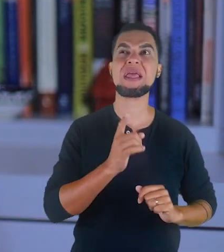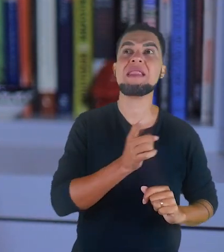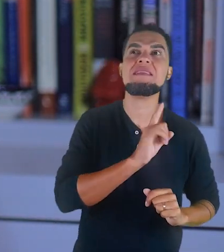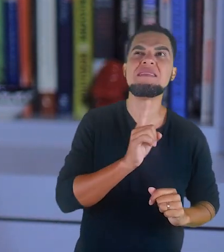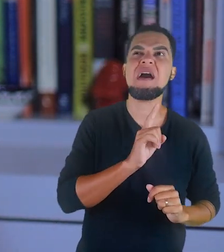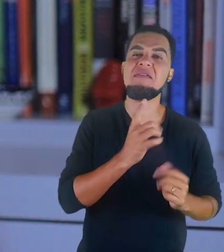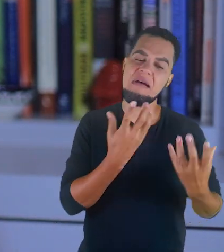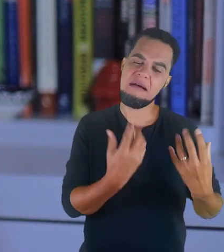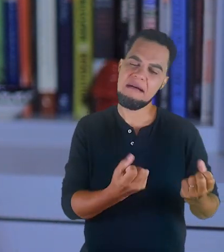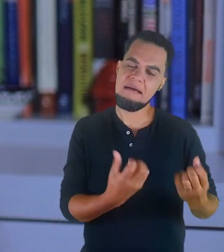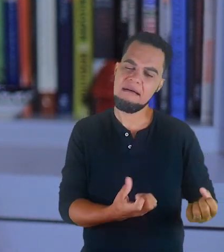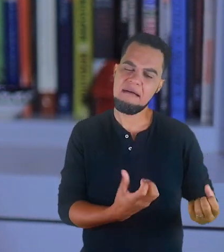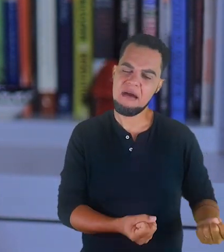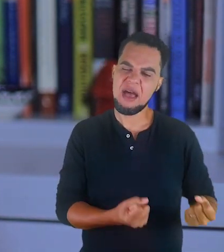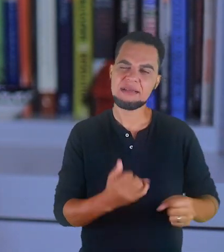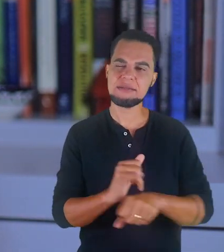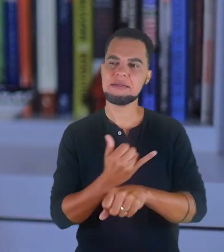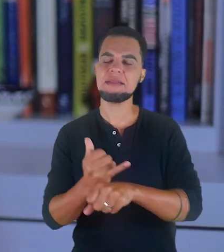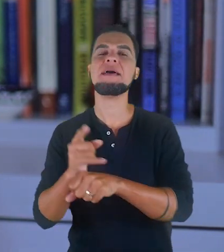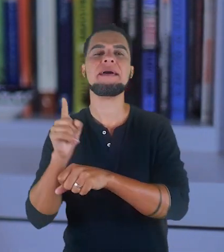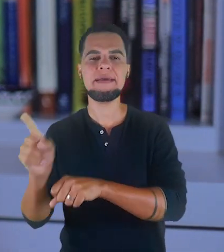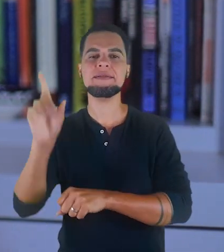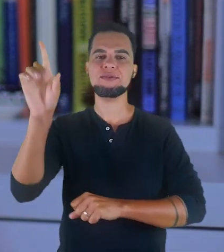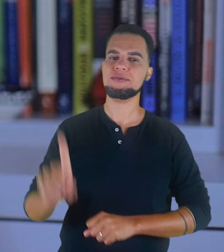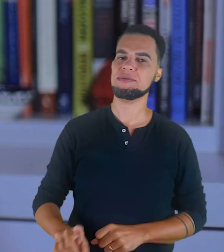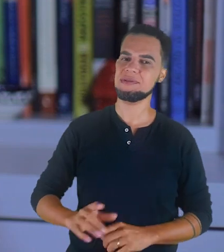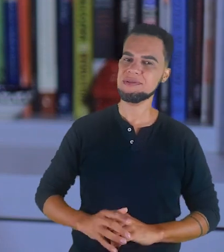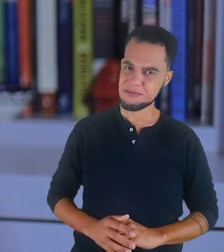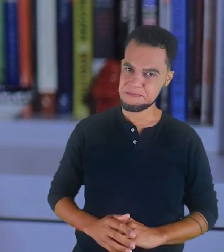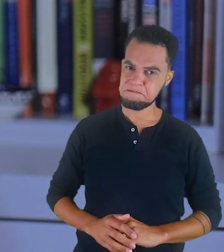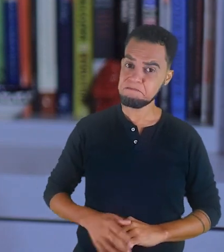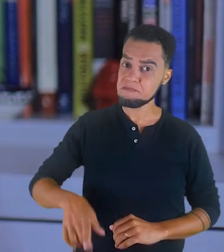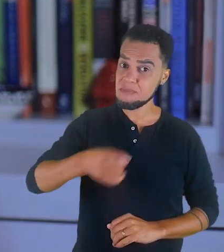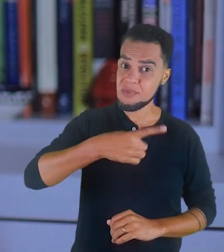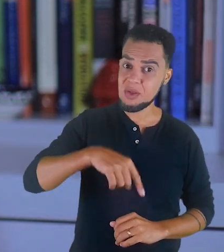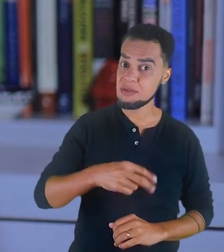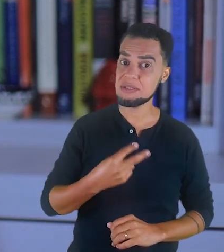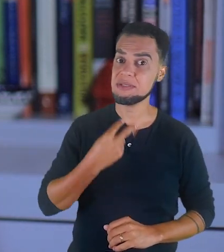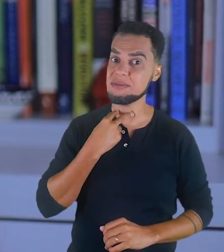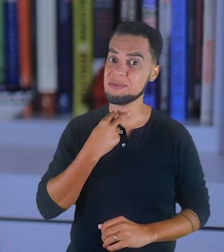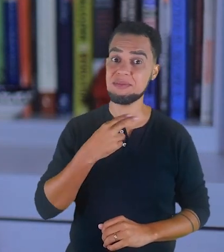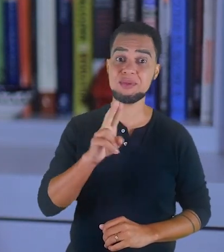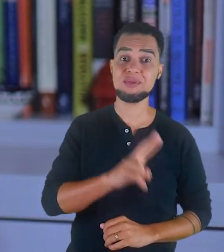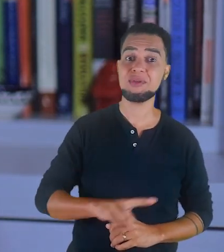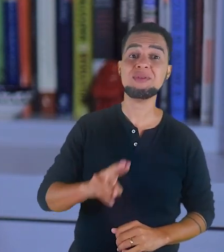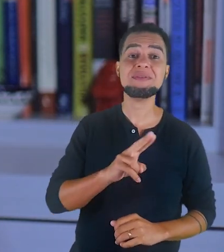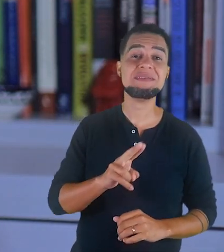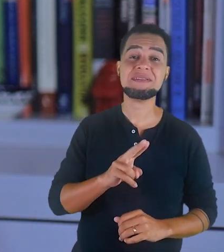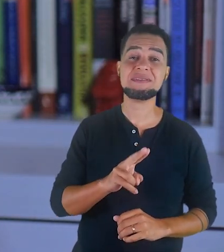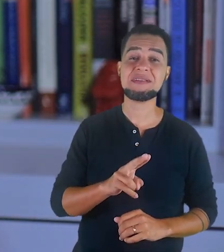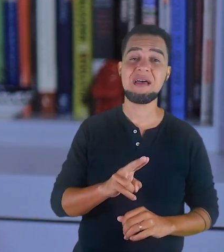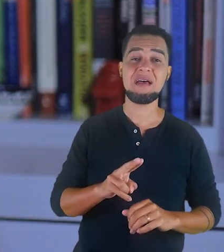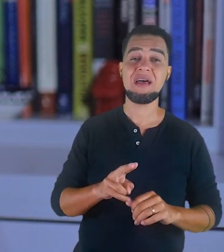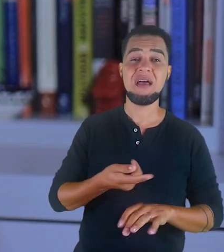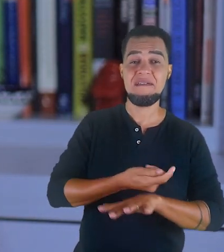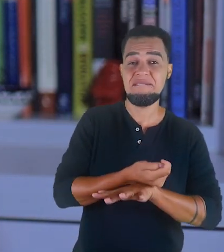that does not embrace the same tactics of the Right. So we cannot use fake news against them.